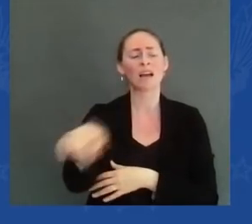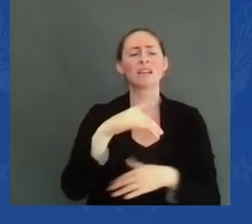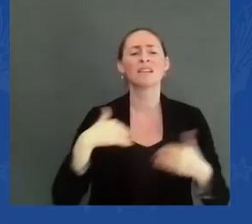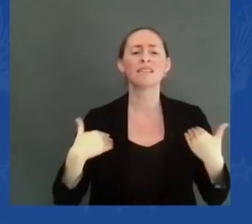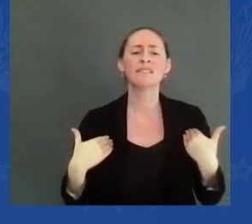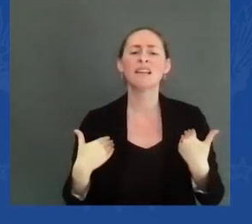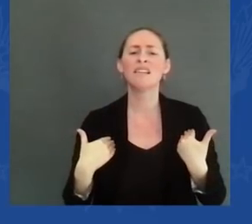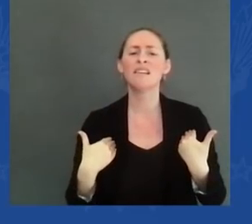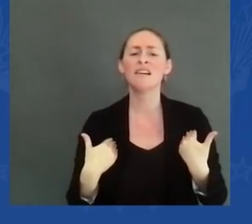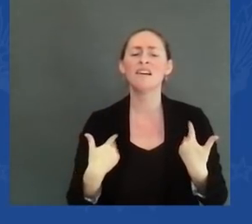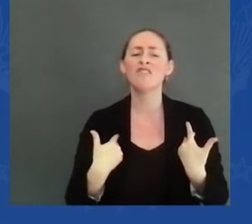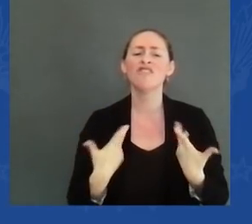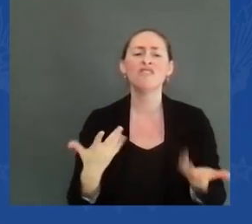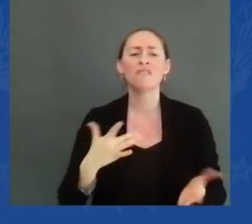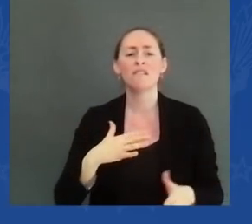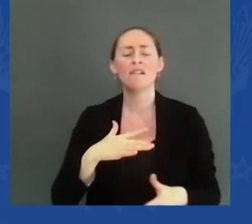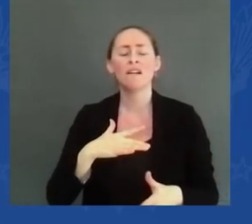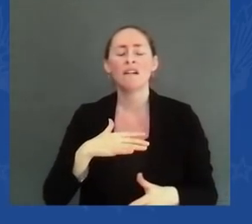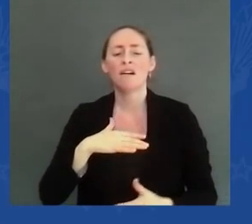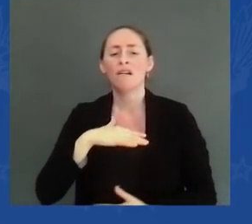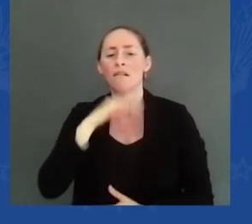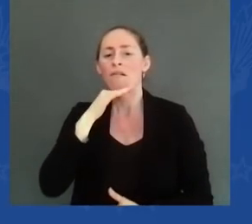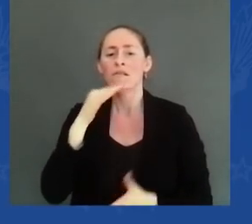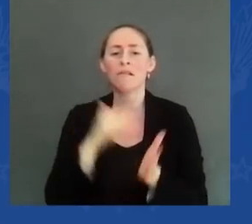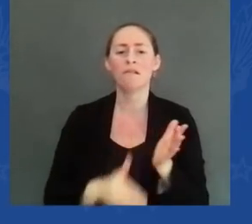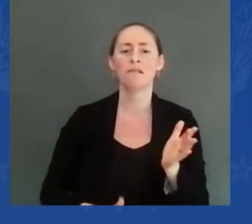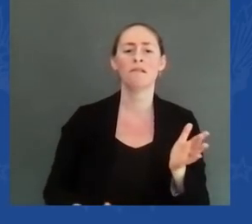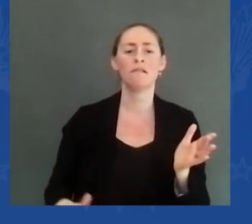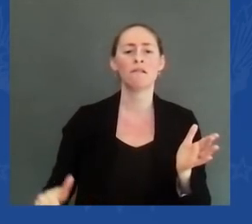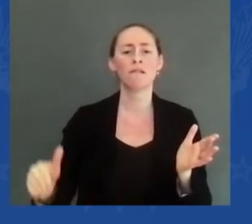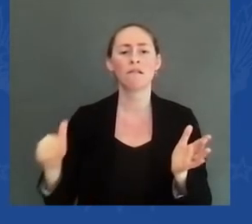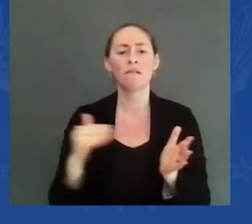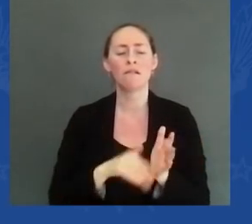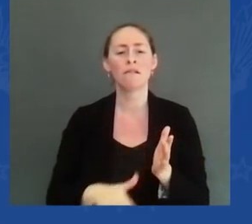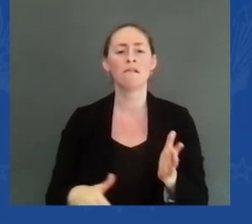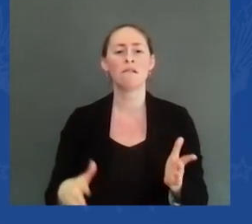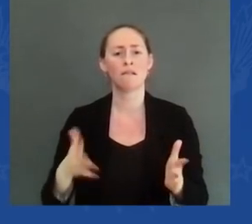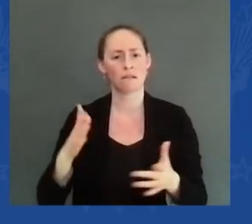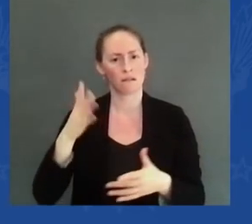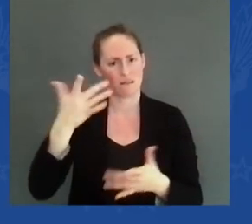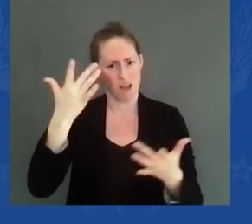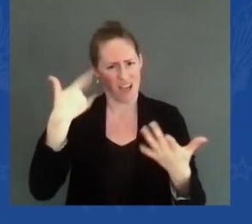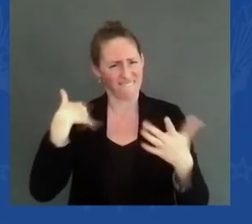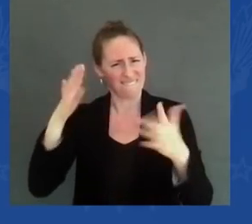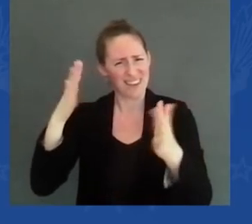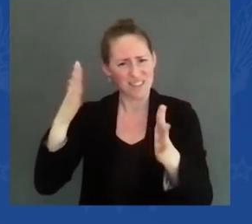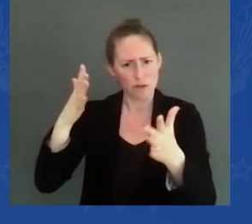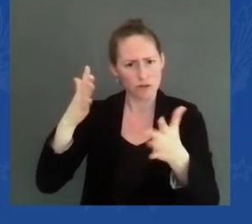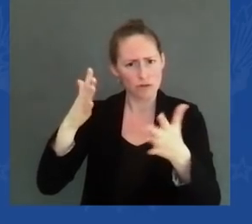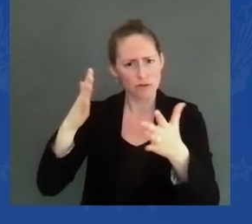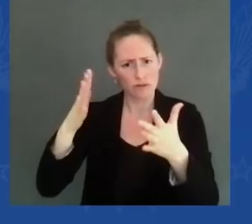that we haven't signed off on -- that we haven't signed off yet. And here's the deal: The New York Fire Department